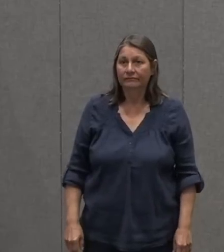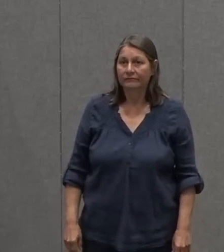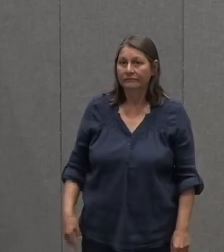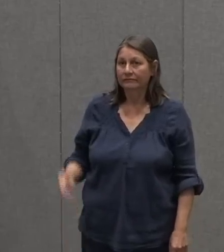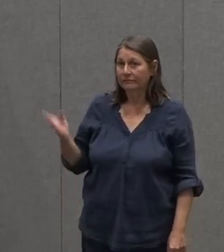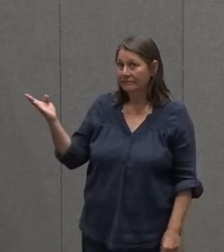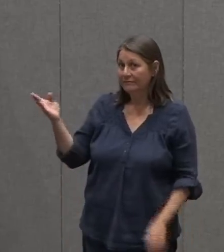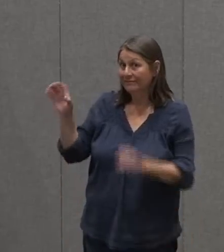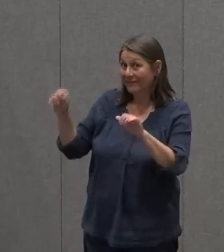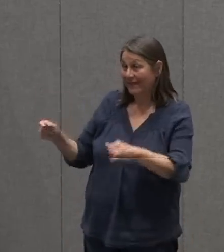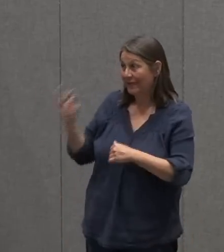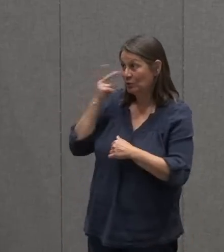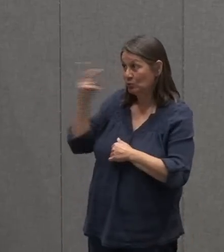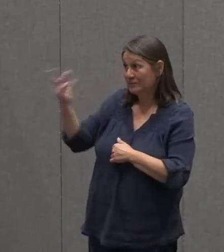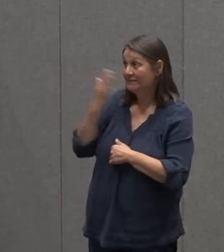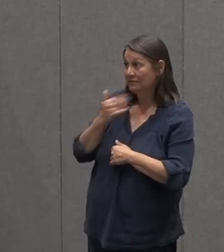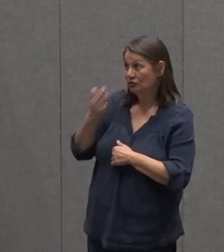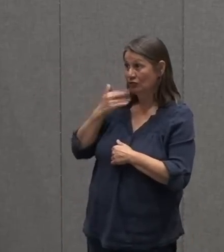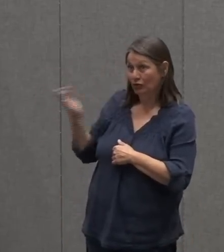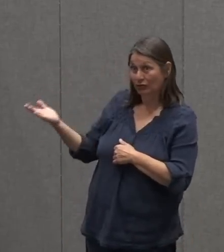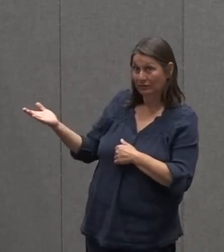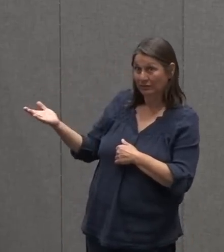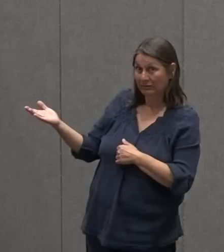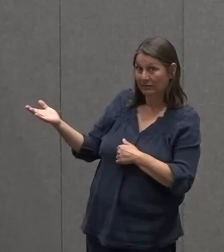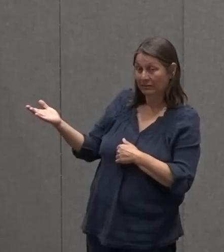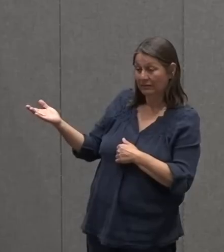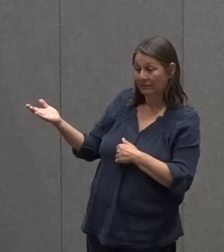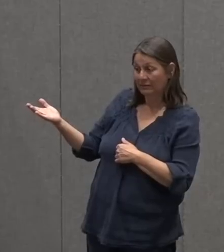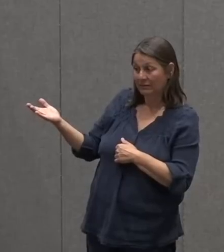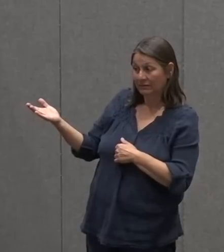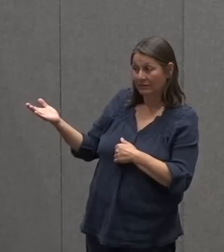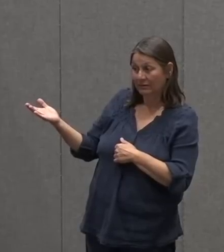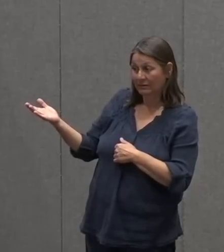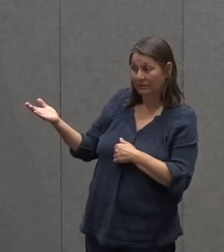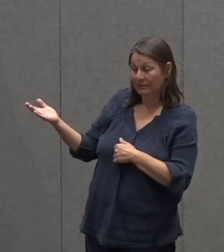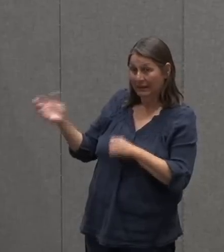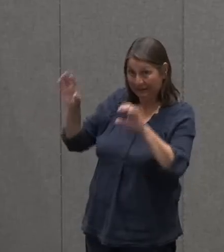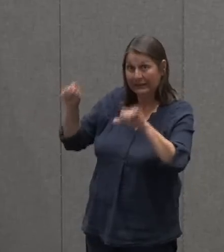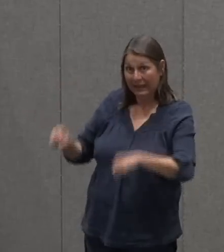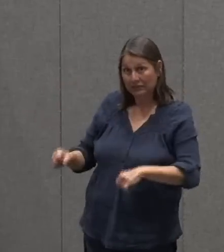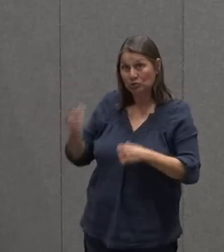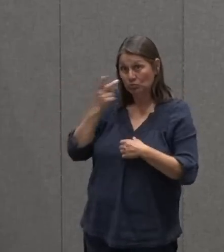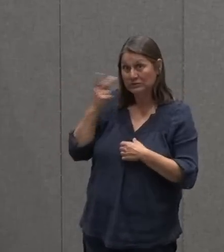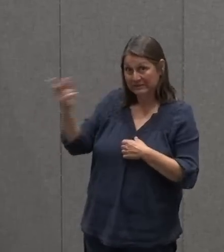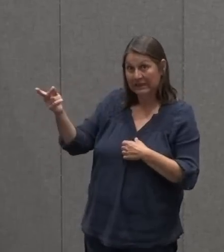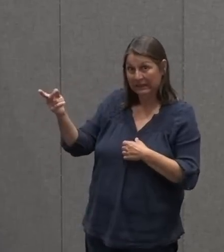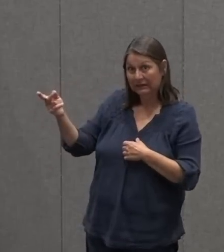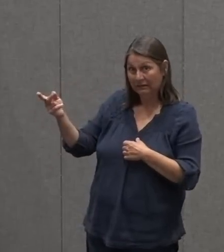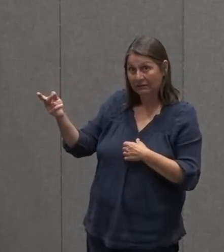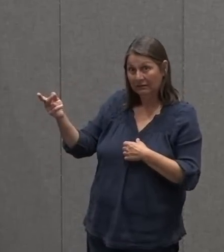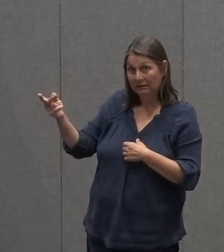Can you see the sugar? Are you able to just see that there's a substance in here now?